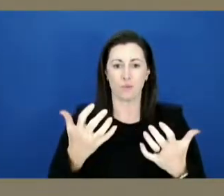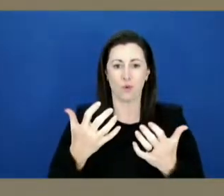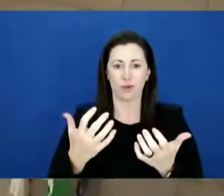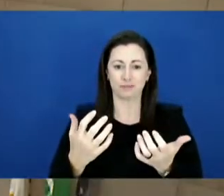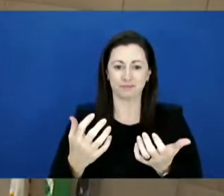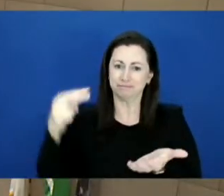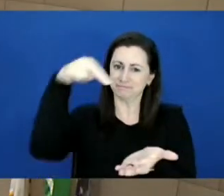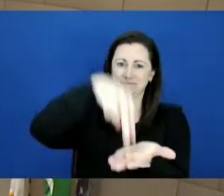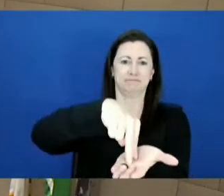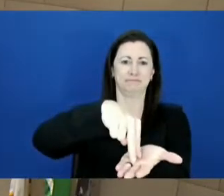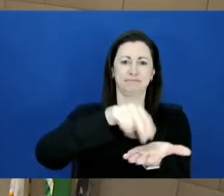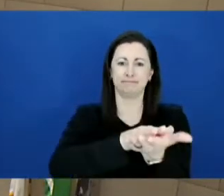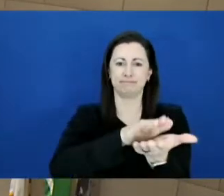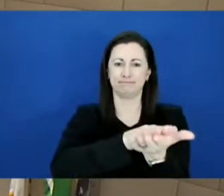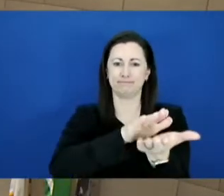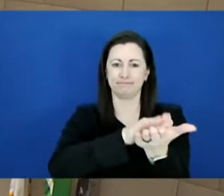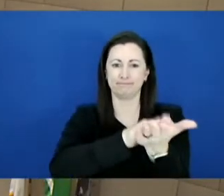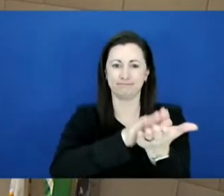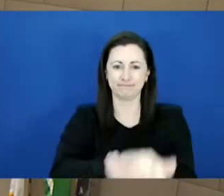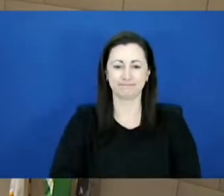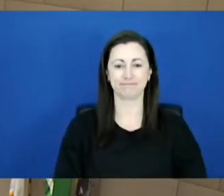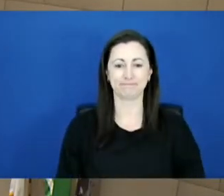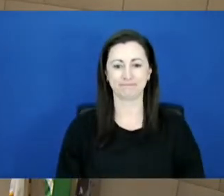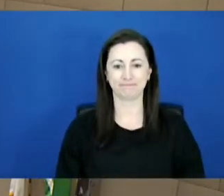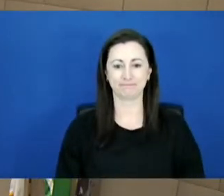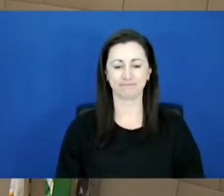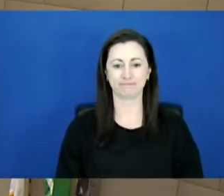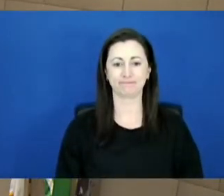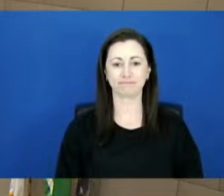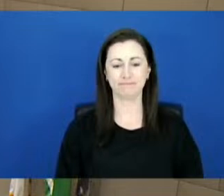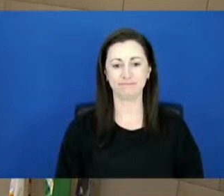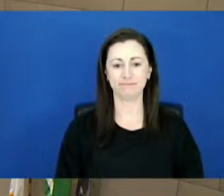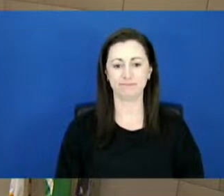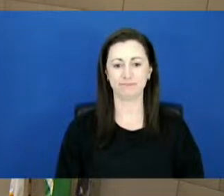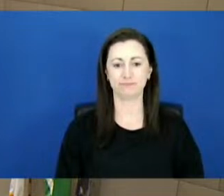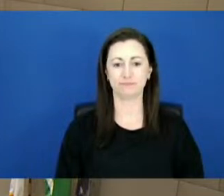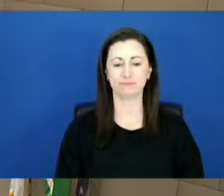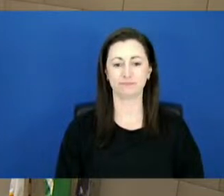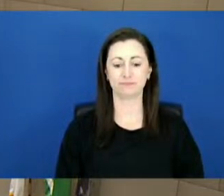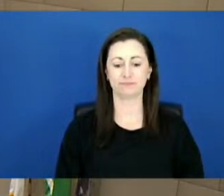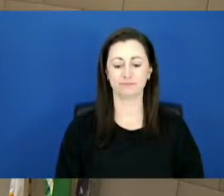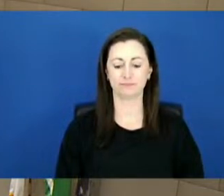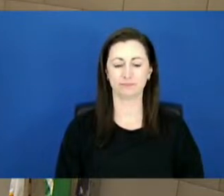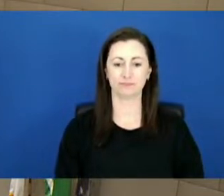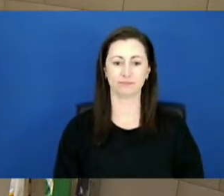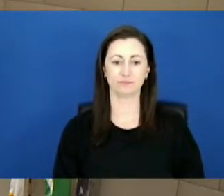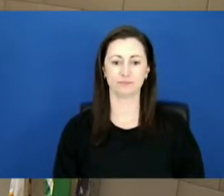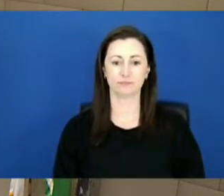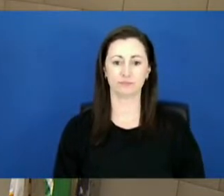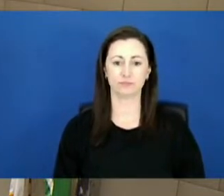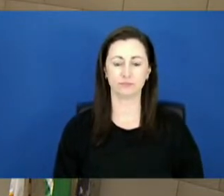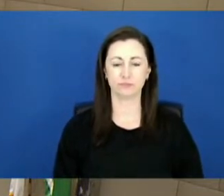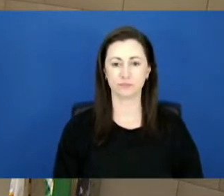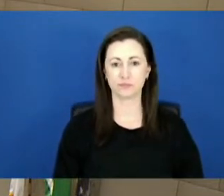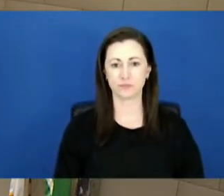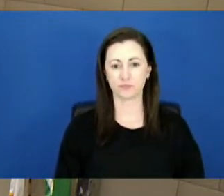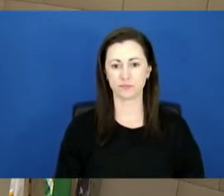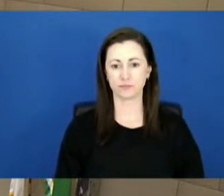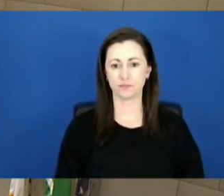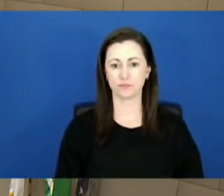SO THANK YOU SO MUCH.